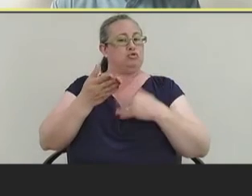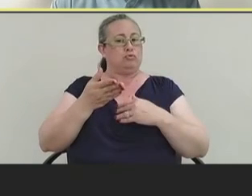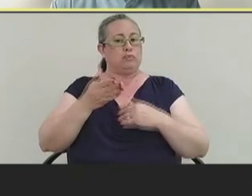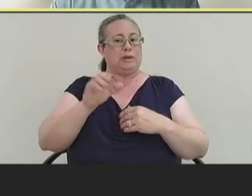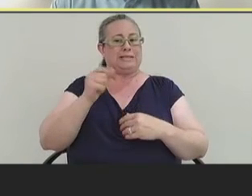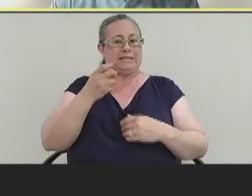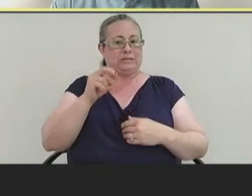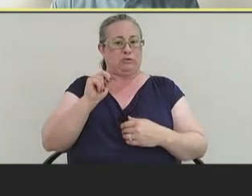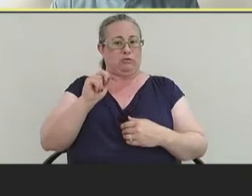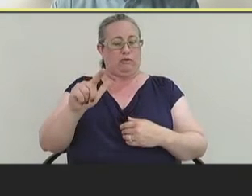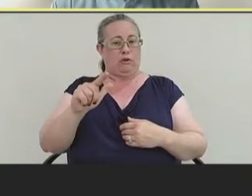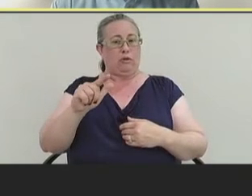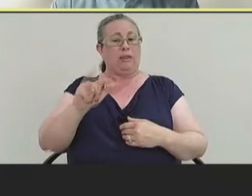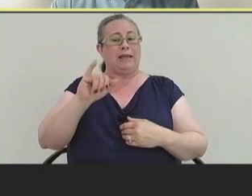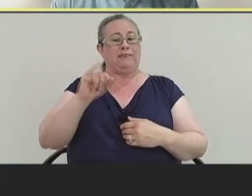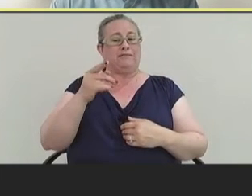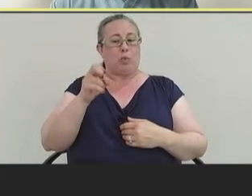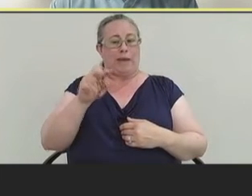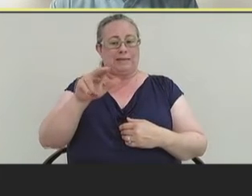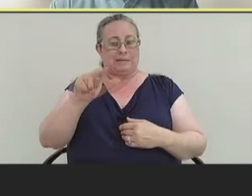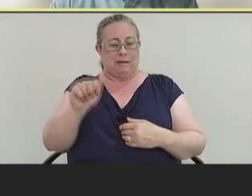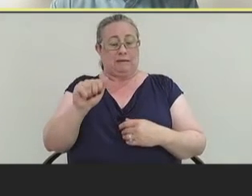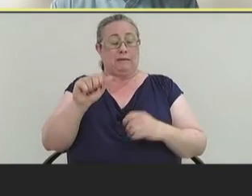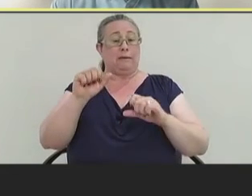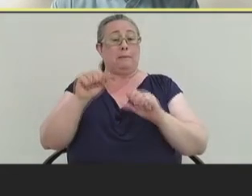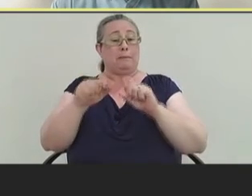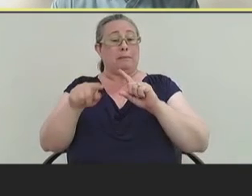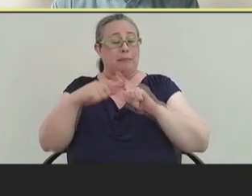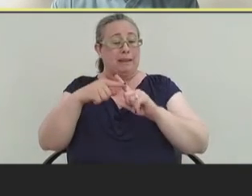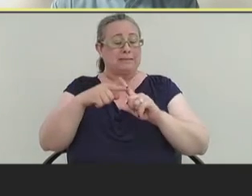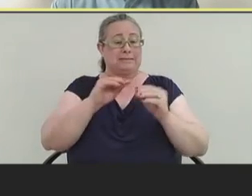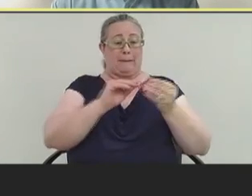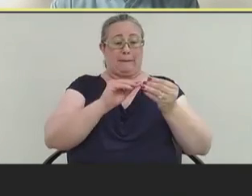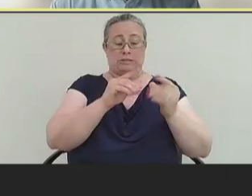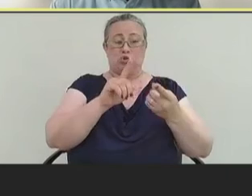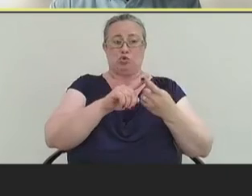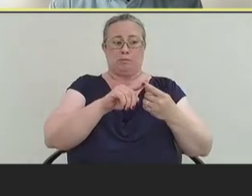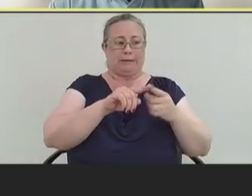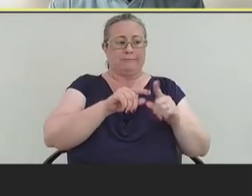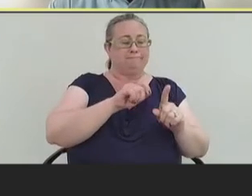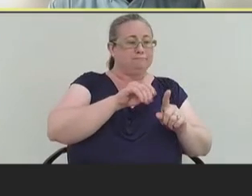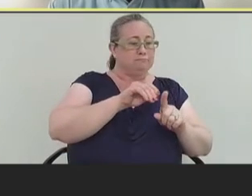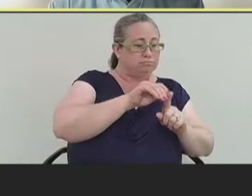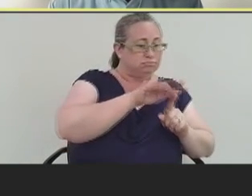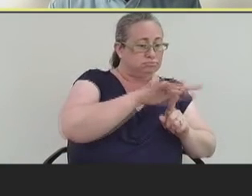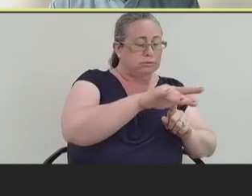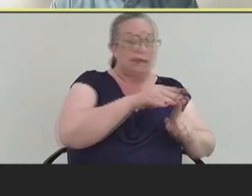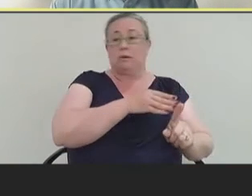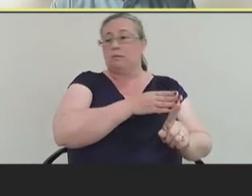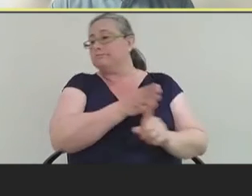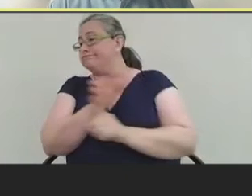ready as capacity that can be redirected and prioritized to support a pandemic response.